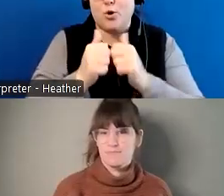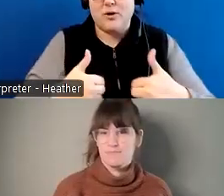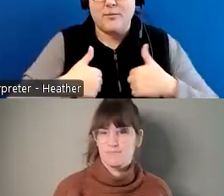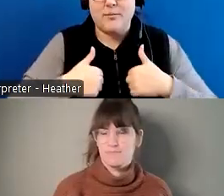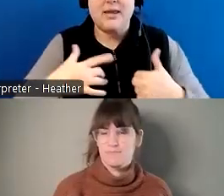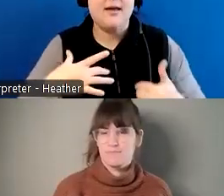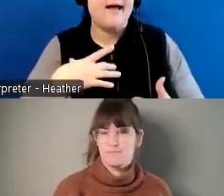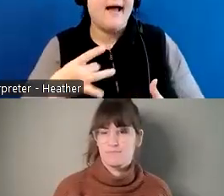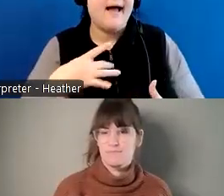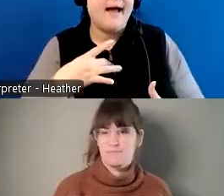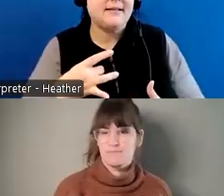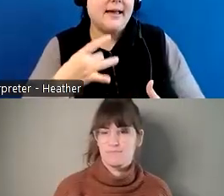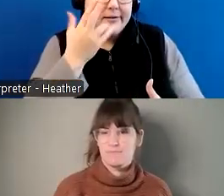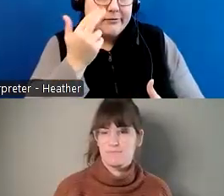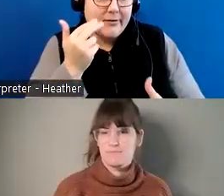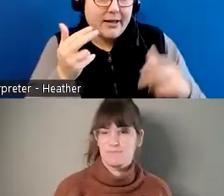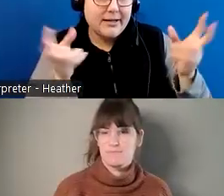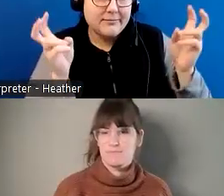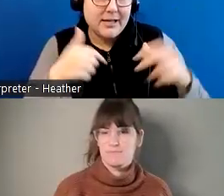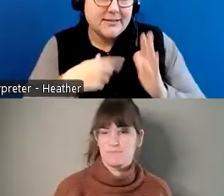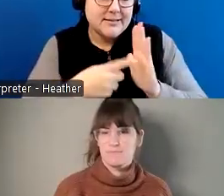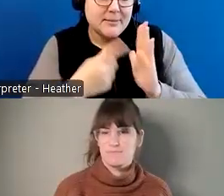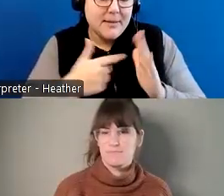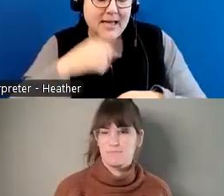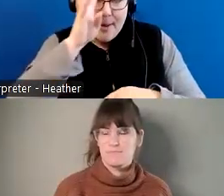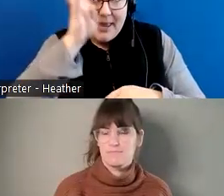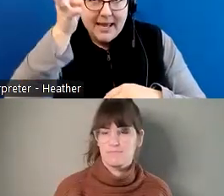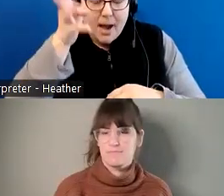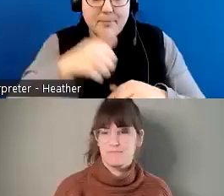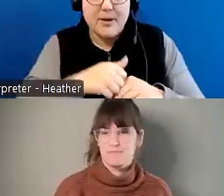some of which I make up if I can't find a good one uh but I found a couple good ones about